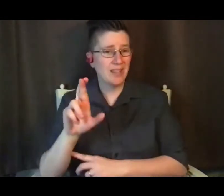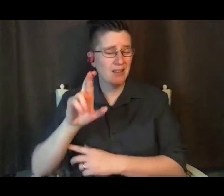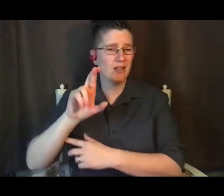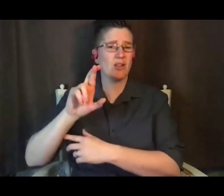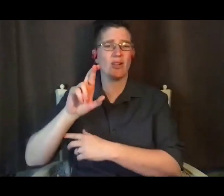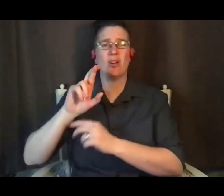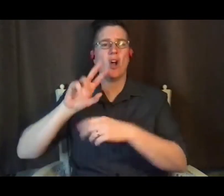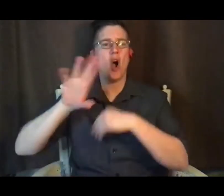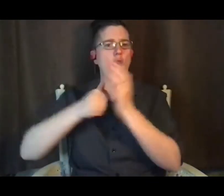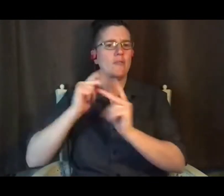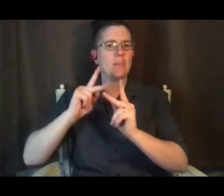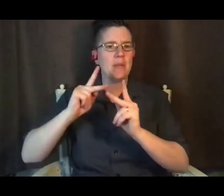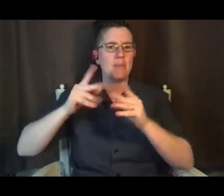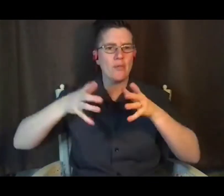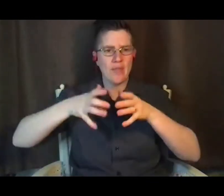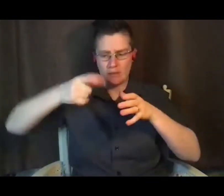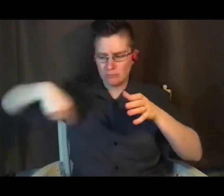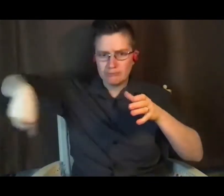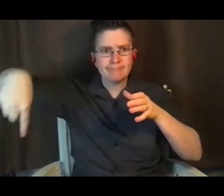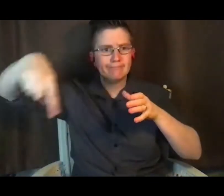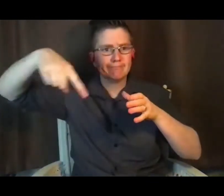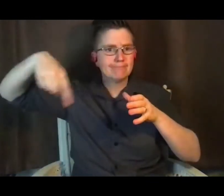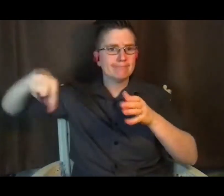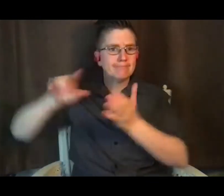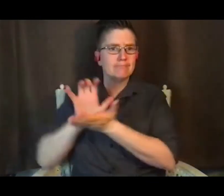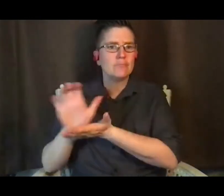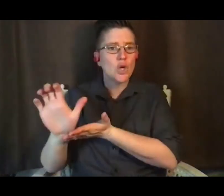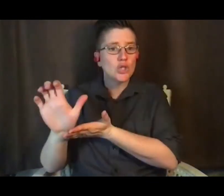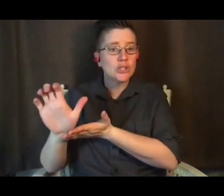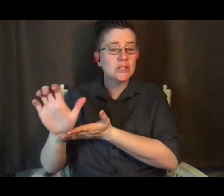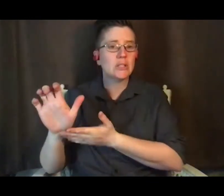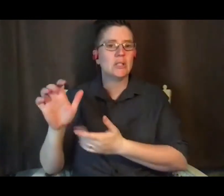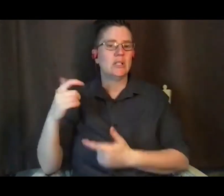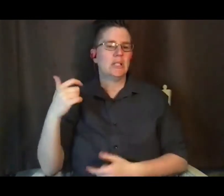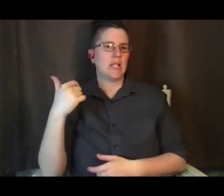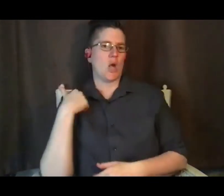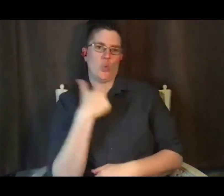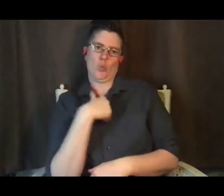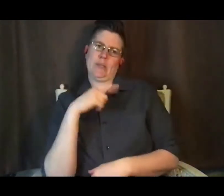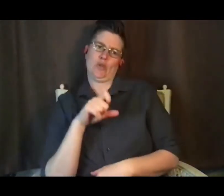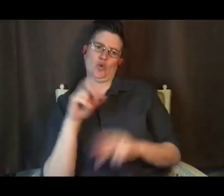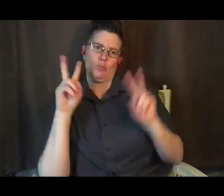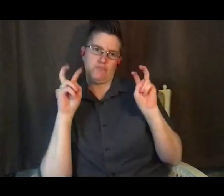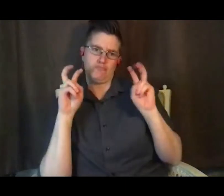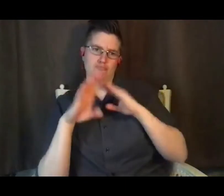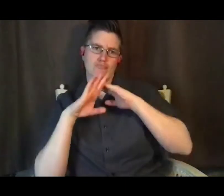the beliefs simultaneously that we need to be protected for our own good by being controlled